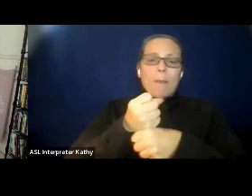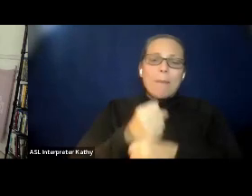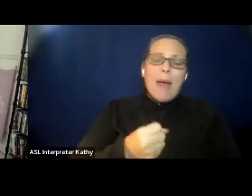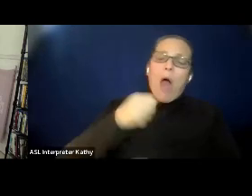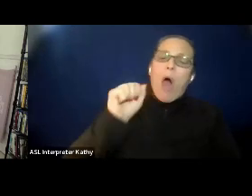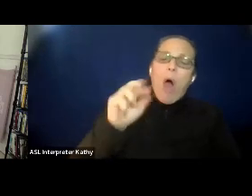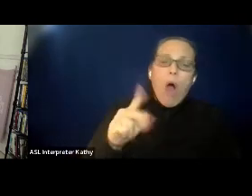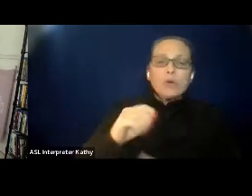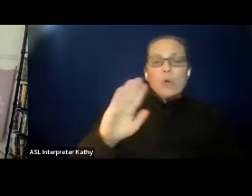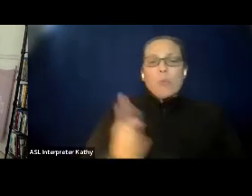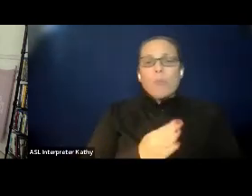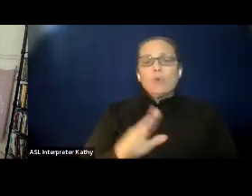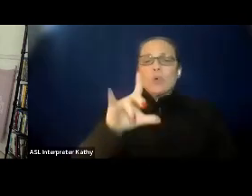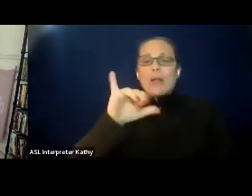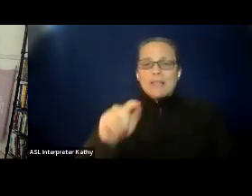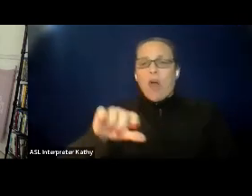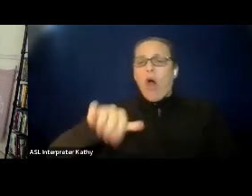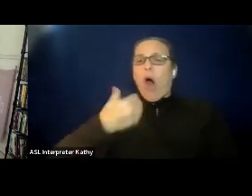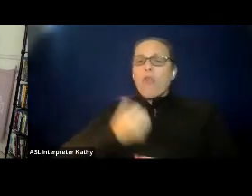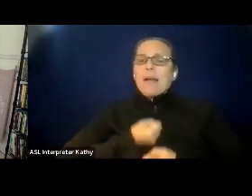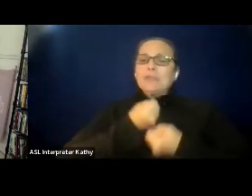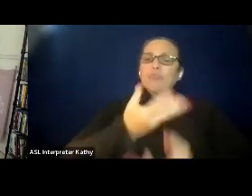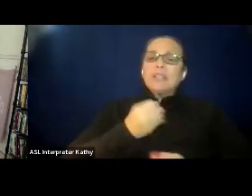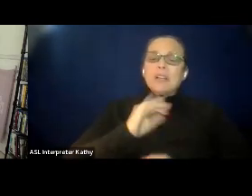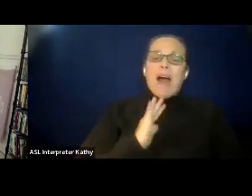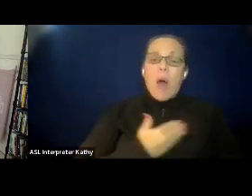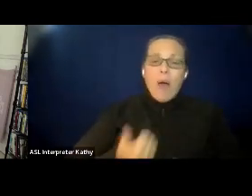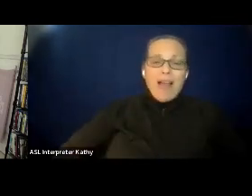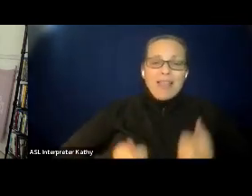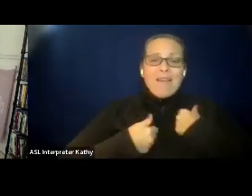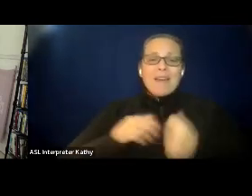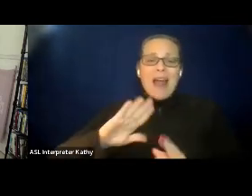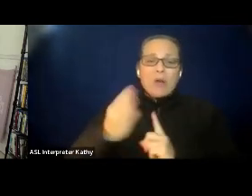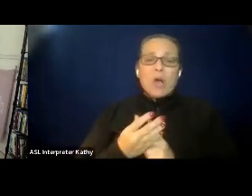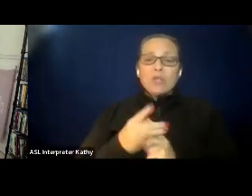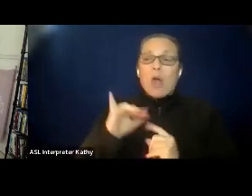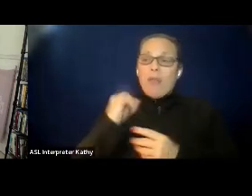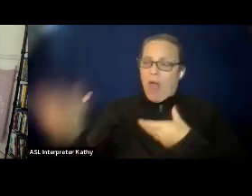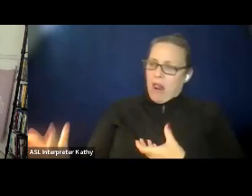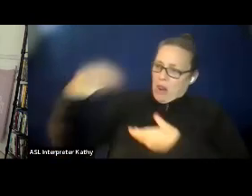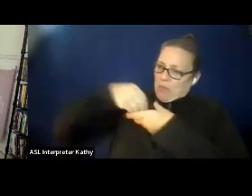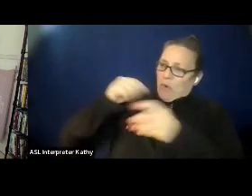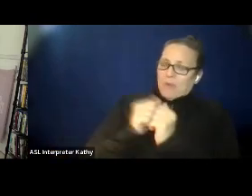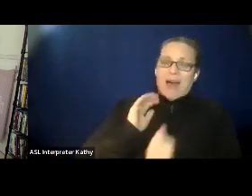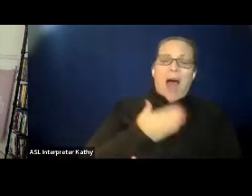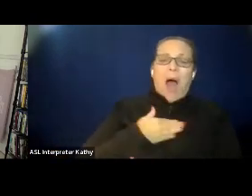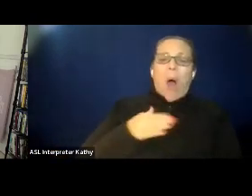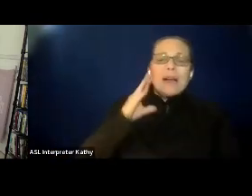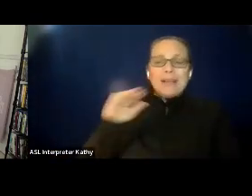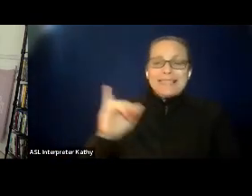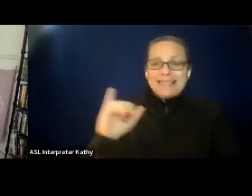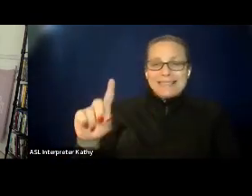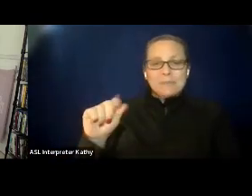identity. We share a common history of oppression and common bond of resilience. We generate art, music,